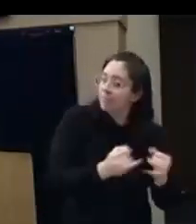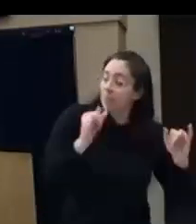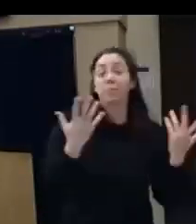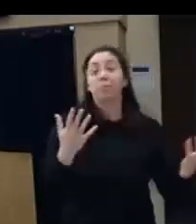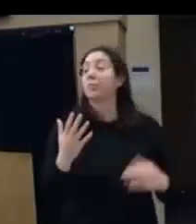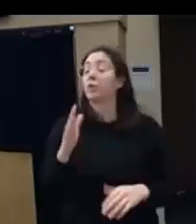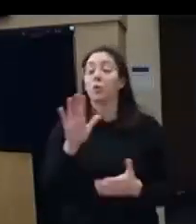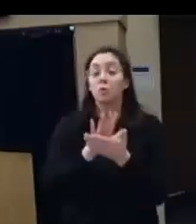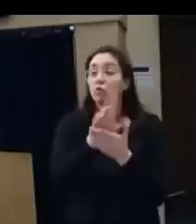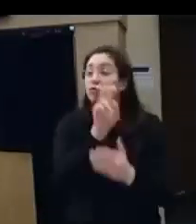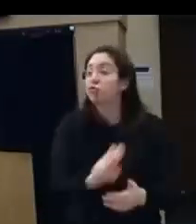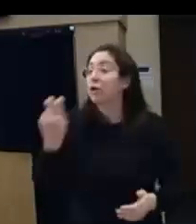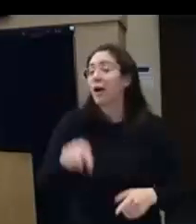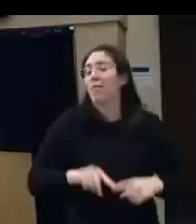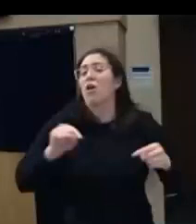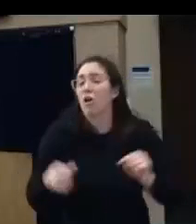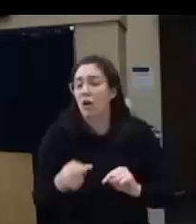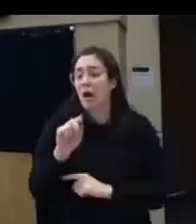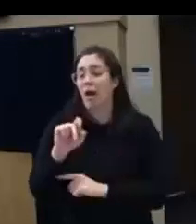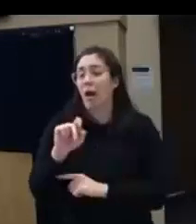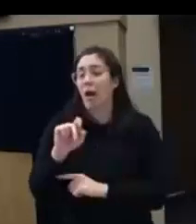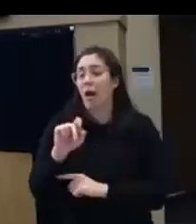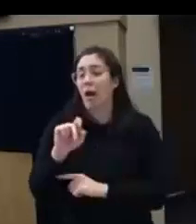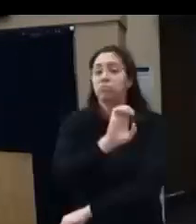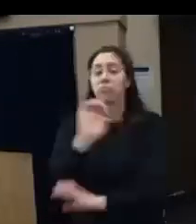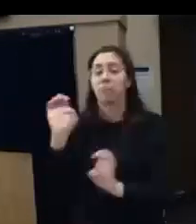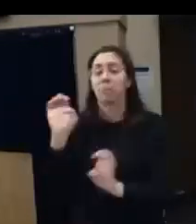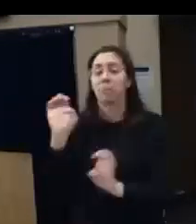and they sprain their ankle and they have to go to the local emergency room we want them to be